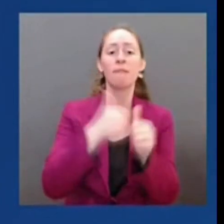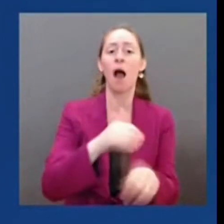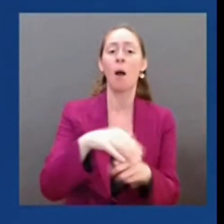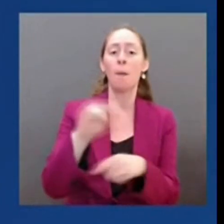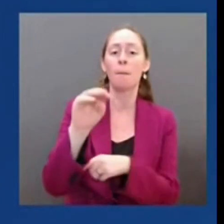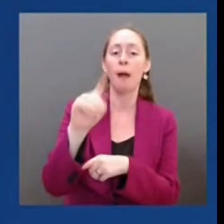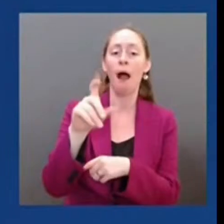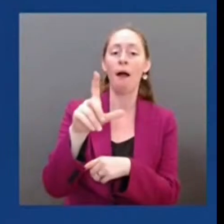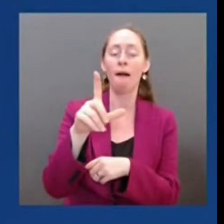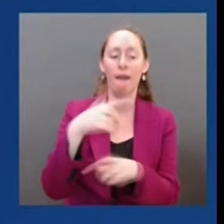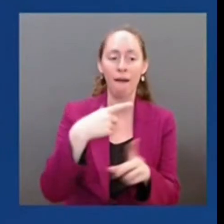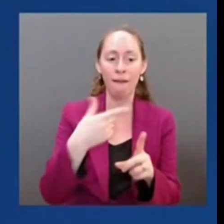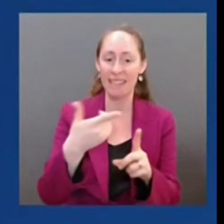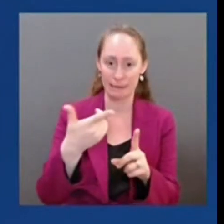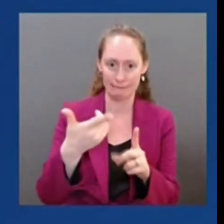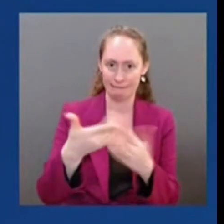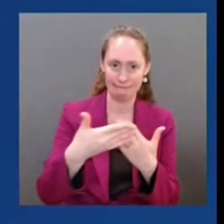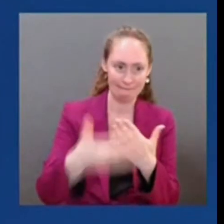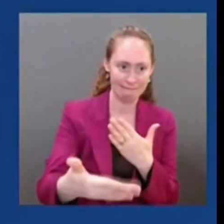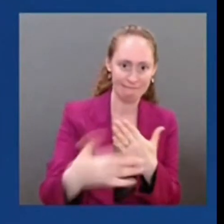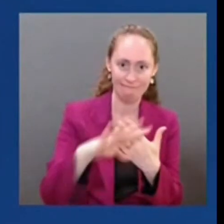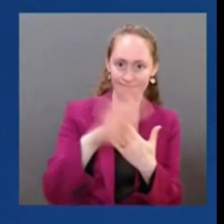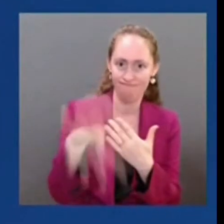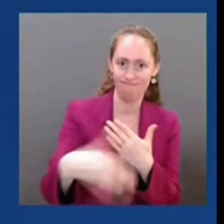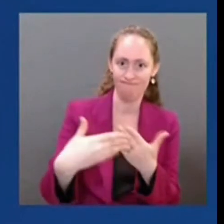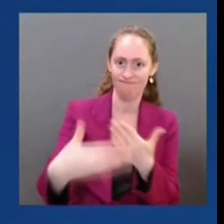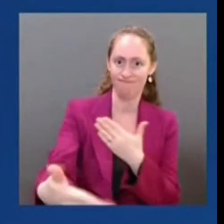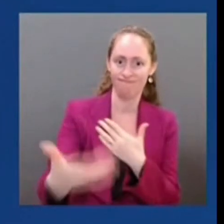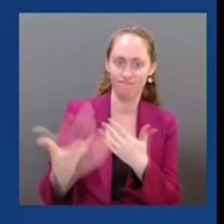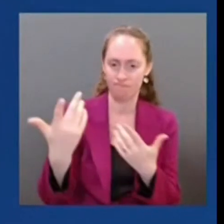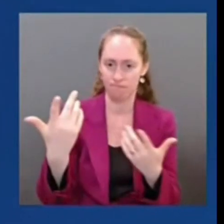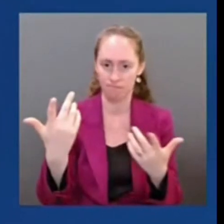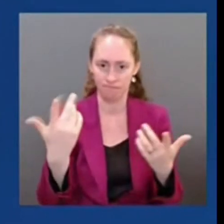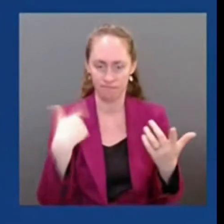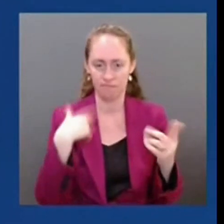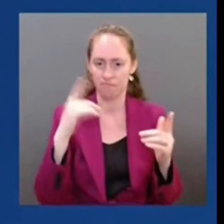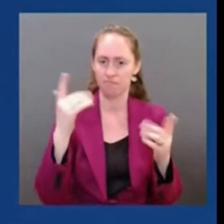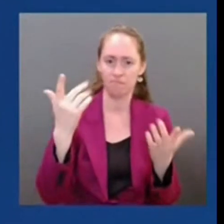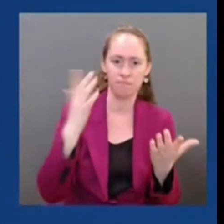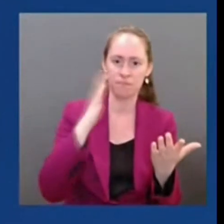DON'T HAVE MODELS THAT GO AS FAR AS AS NOVEMBER, DECEMBER AND JANUARY.